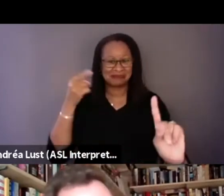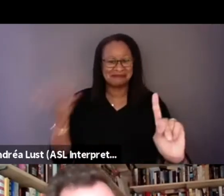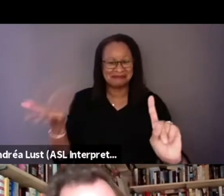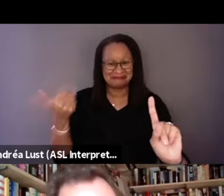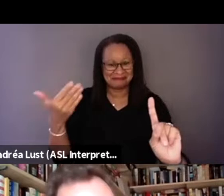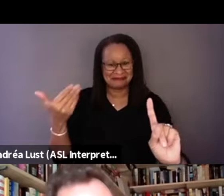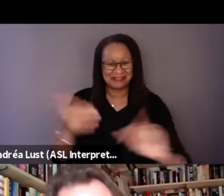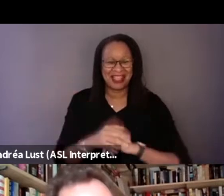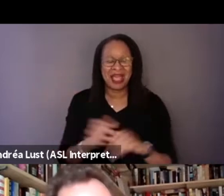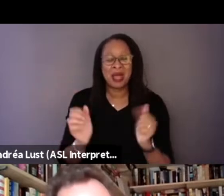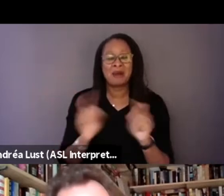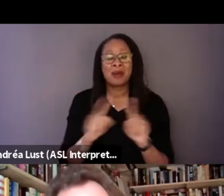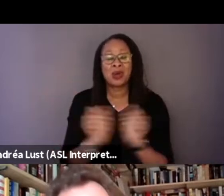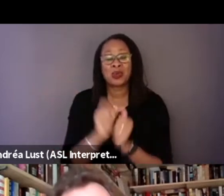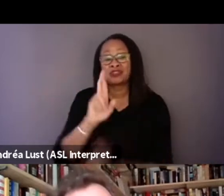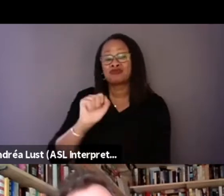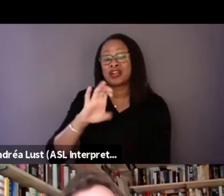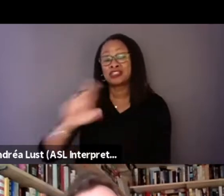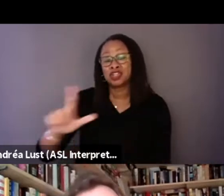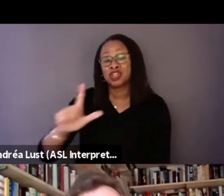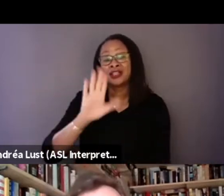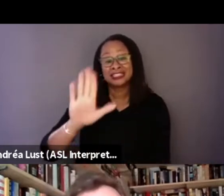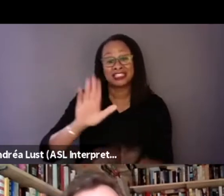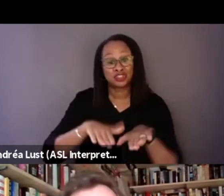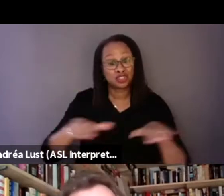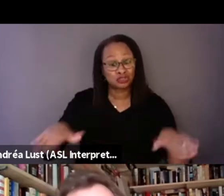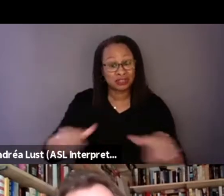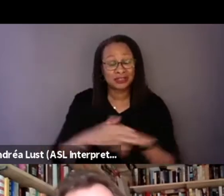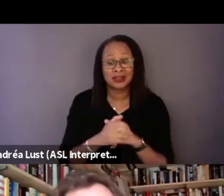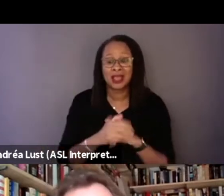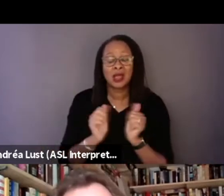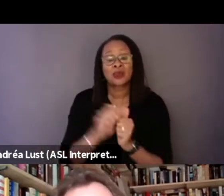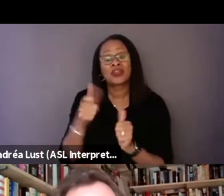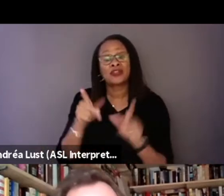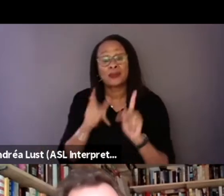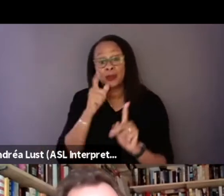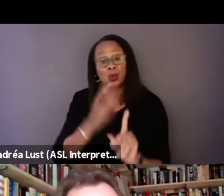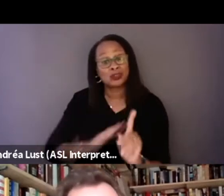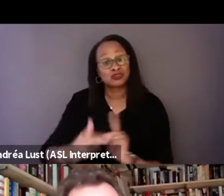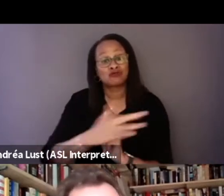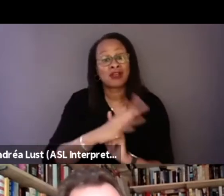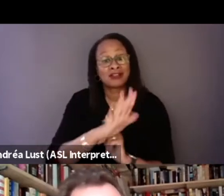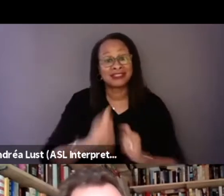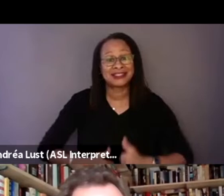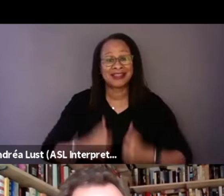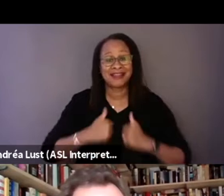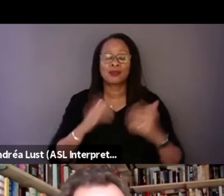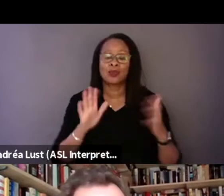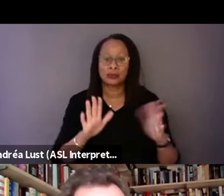But with Rachel, with his children, with the other people around him, we did have to tread carefully.